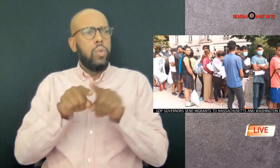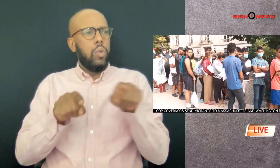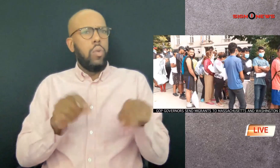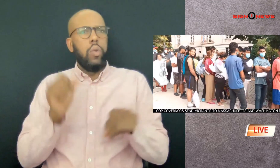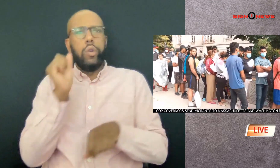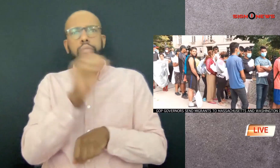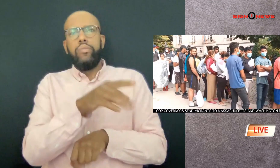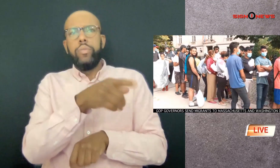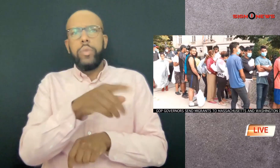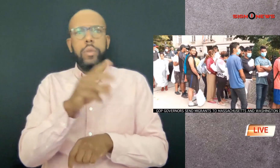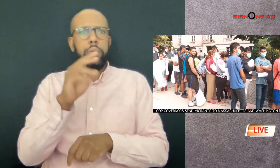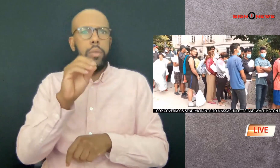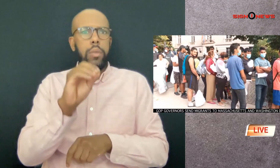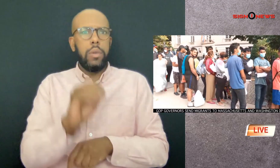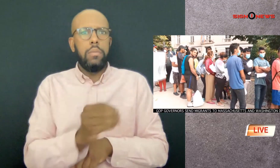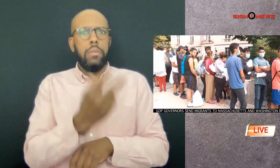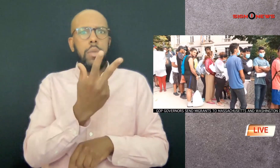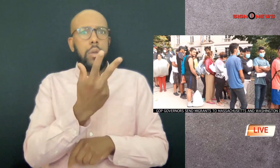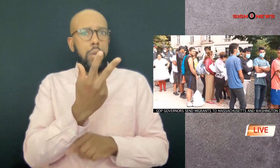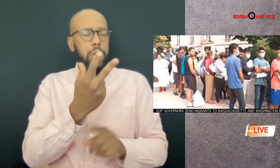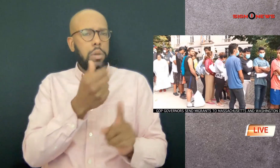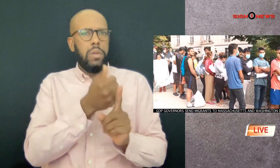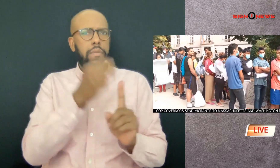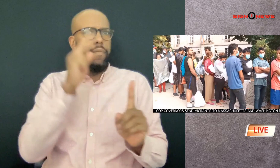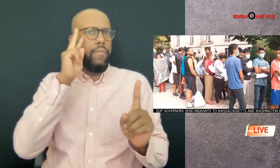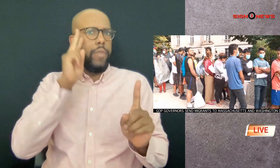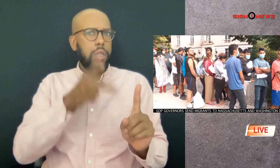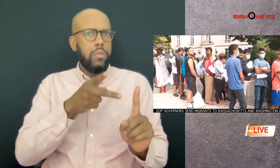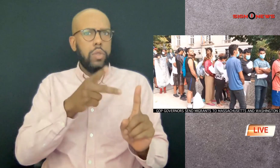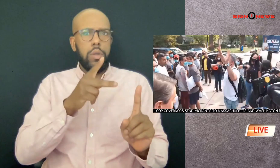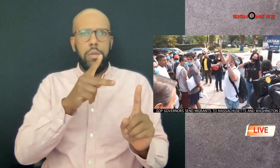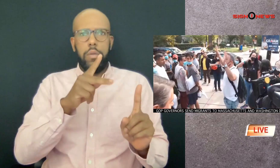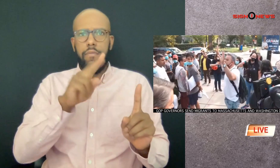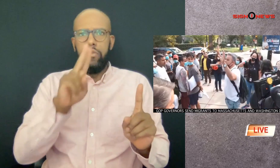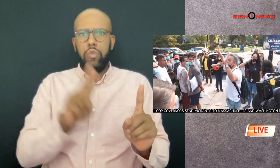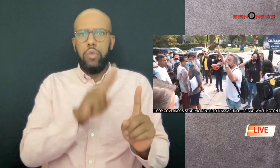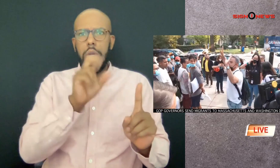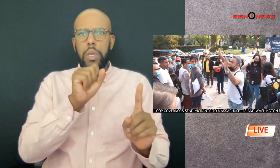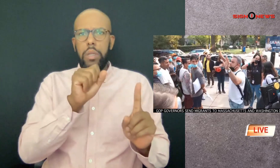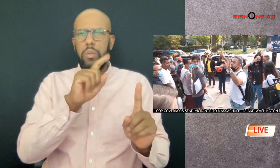and at the home of Vice Presiden Kamala Harris in Washington DC